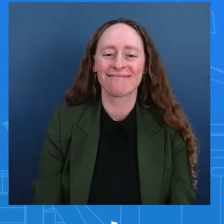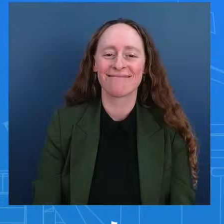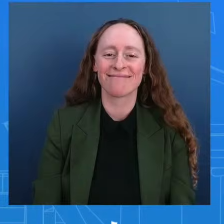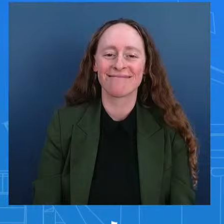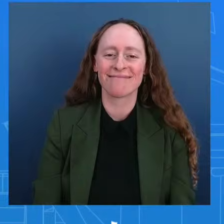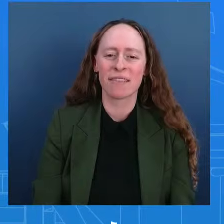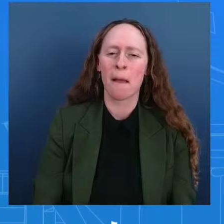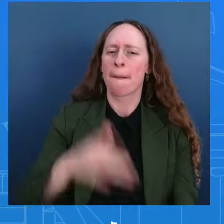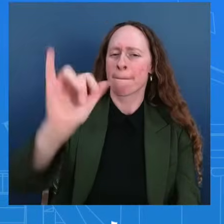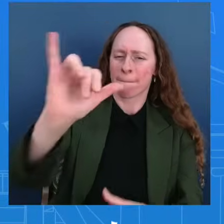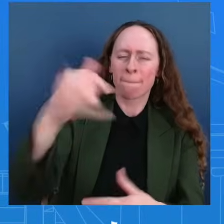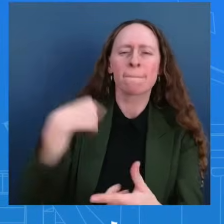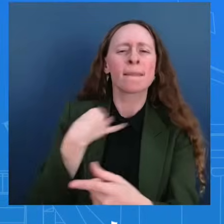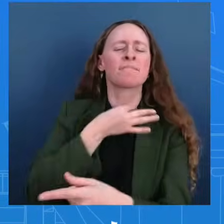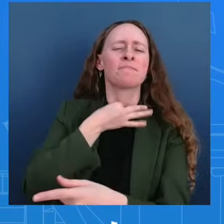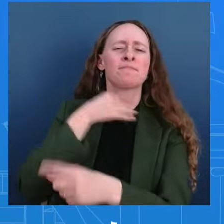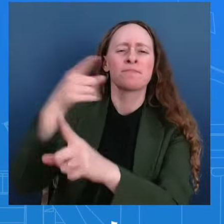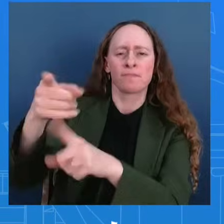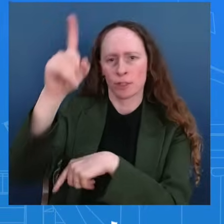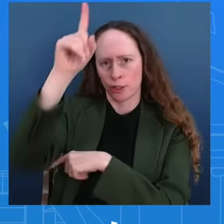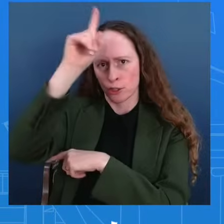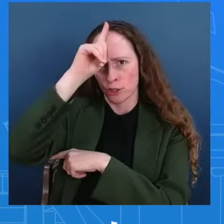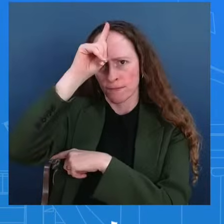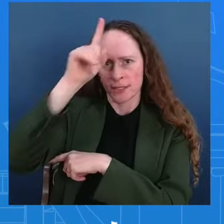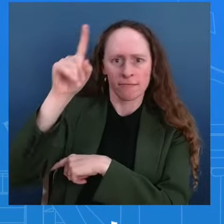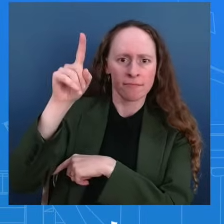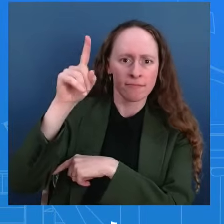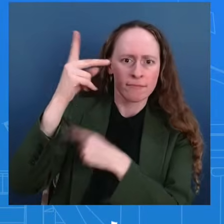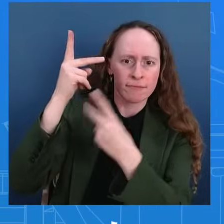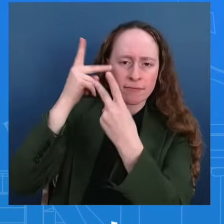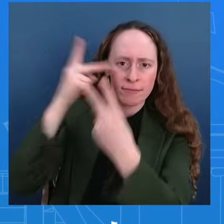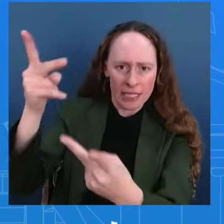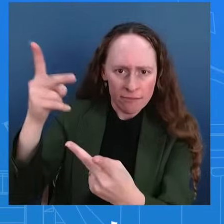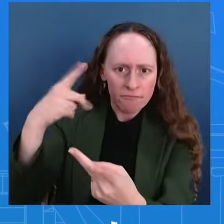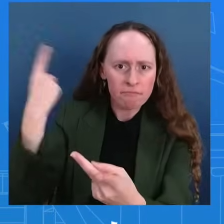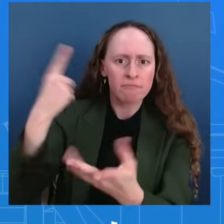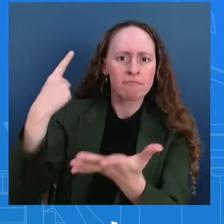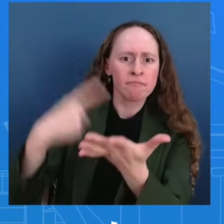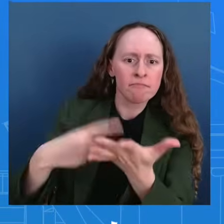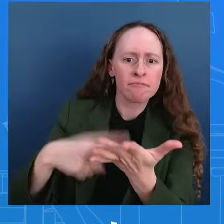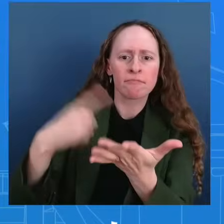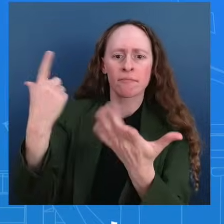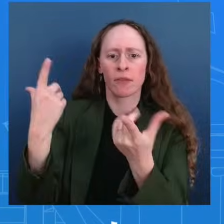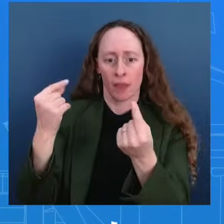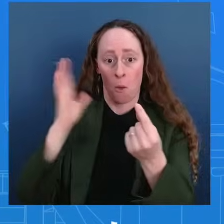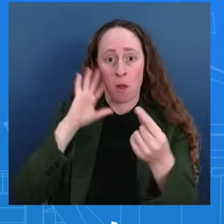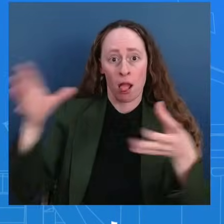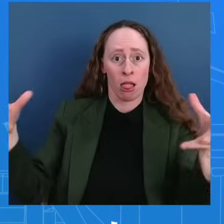The Press: Is there any update on the Ramstein summit that was is it postponed? Is it canceled? Or -- Ms. Jean-Pierre: I don’t have an update for you on that.